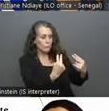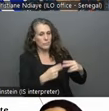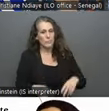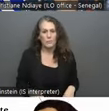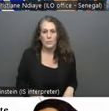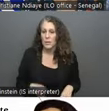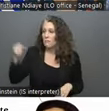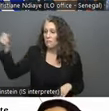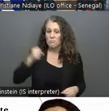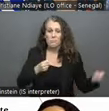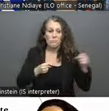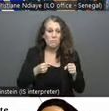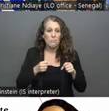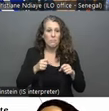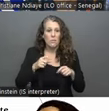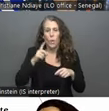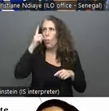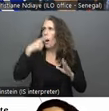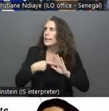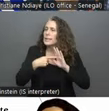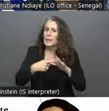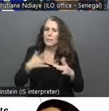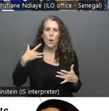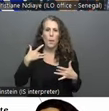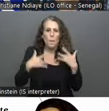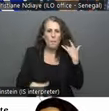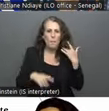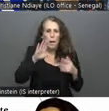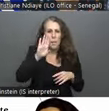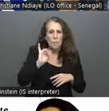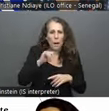day which took place in March, and now Mental Health Awareness Month really ensuring